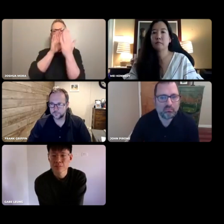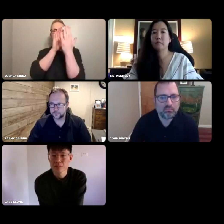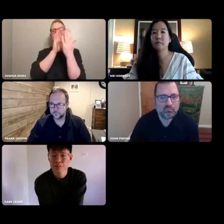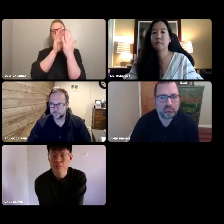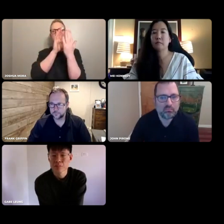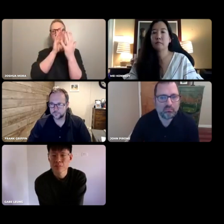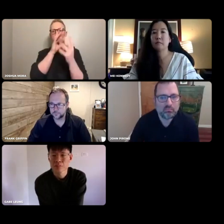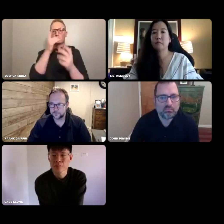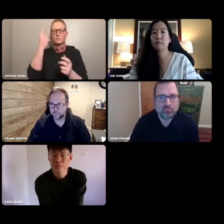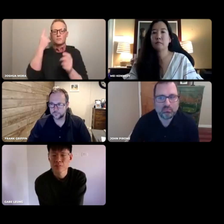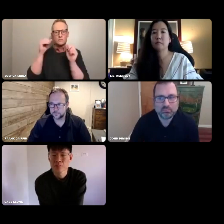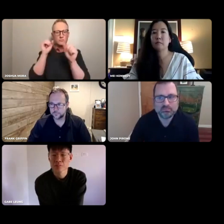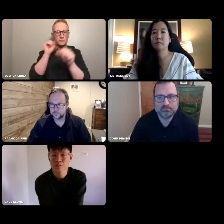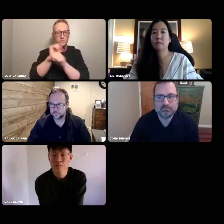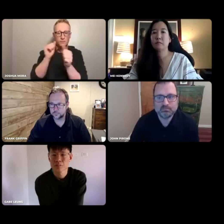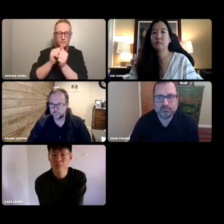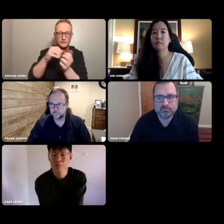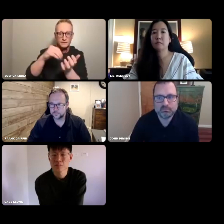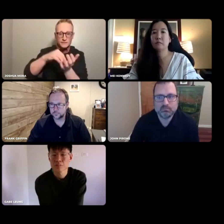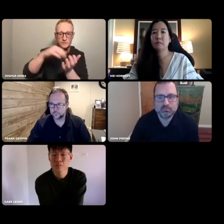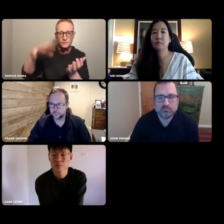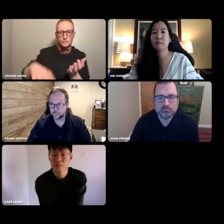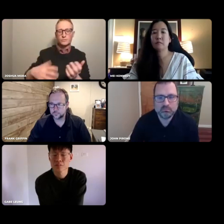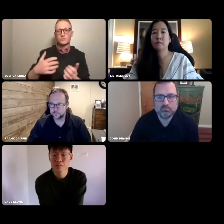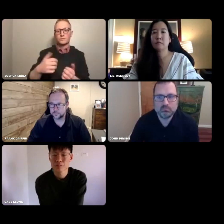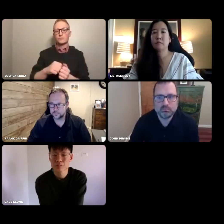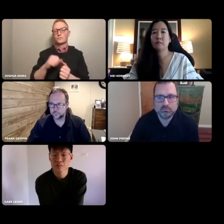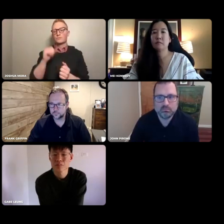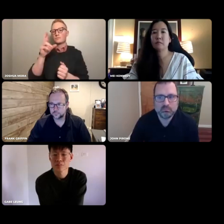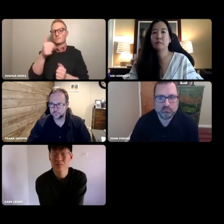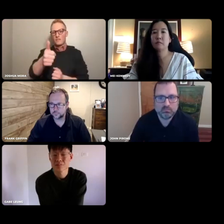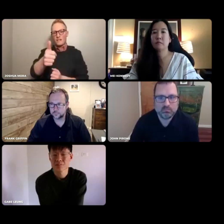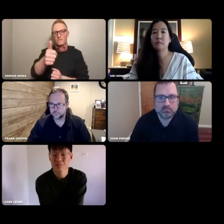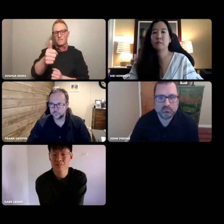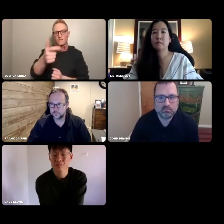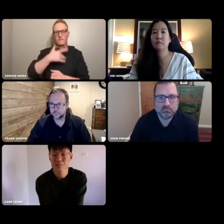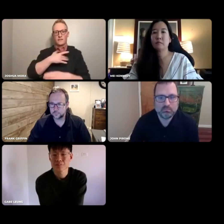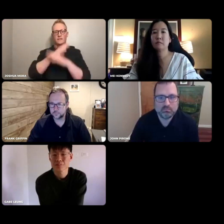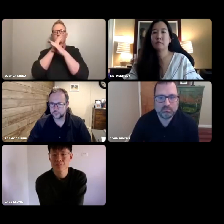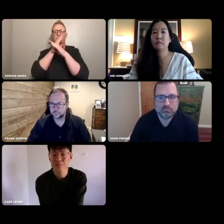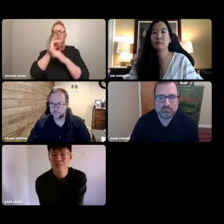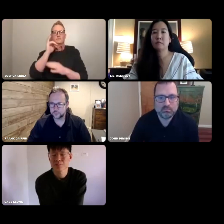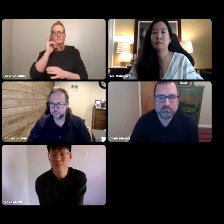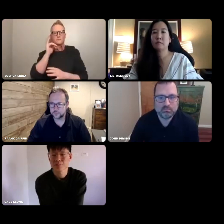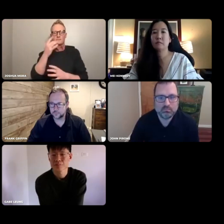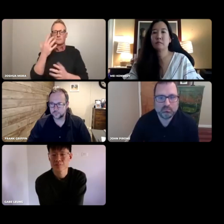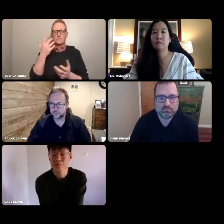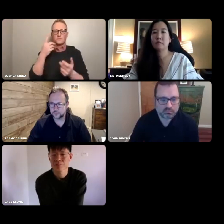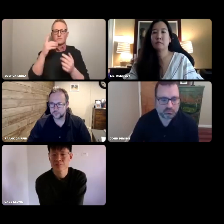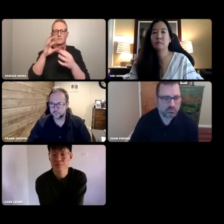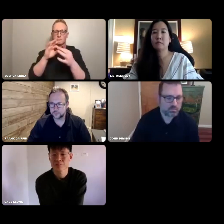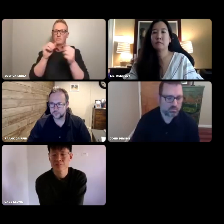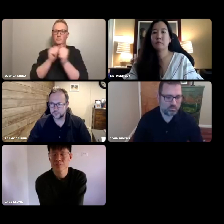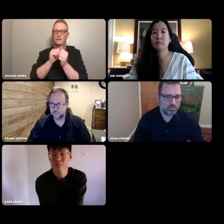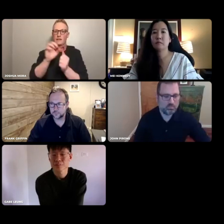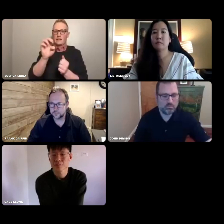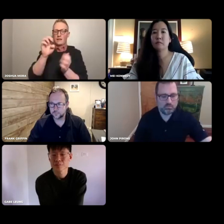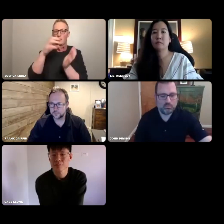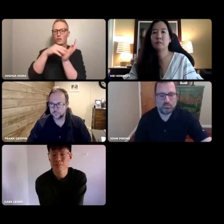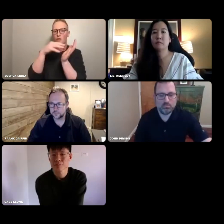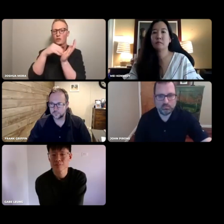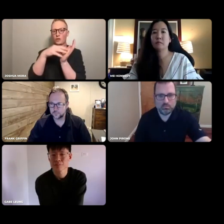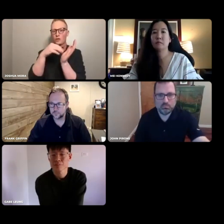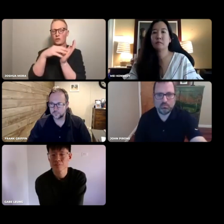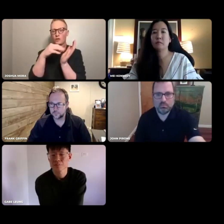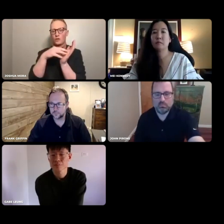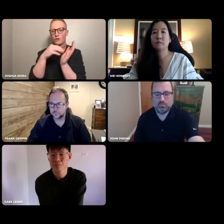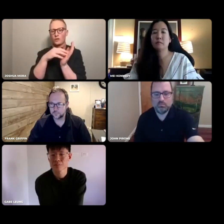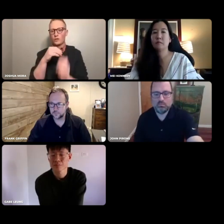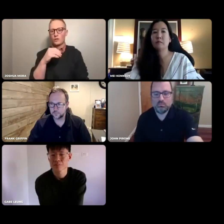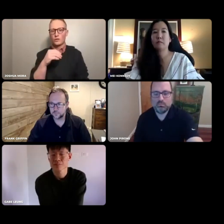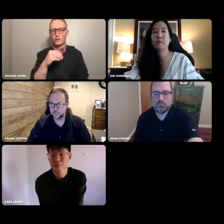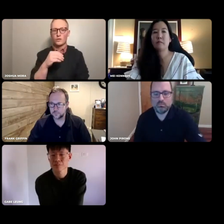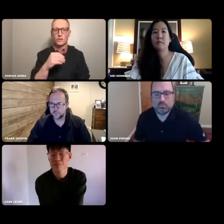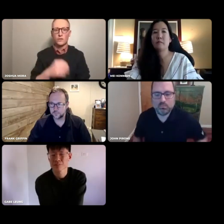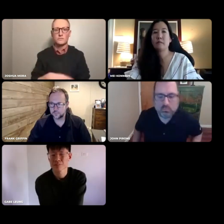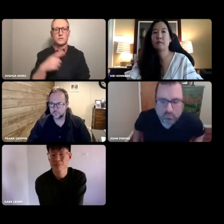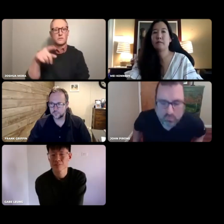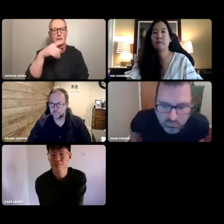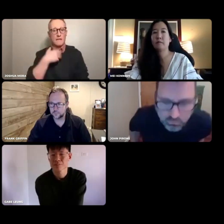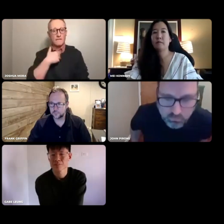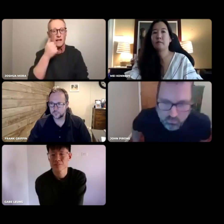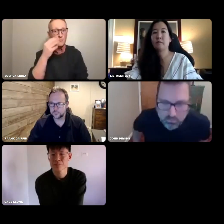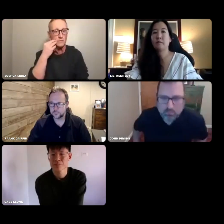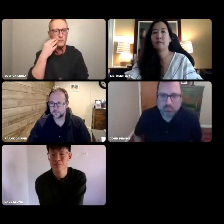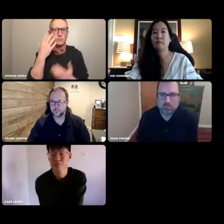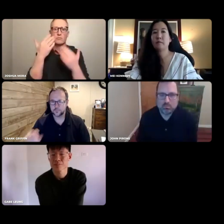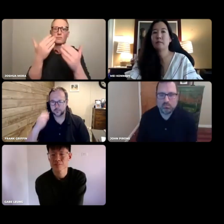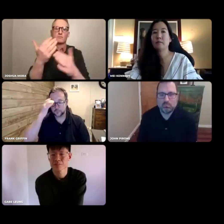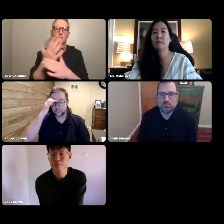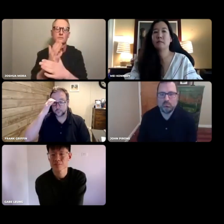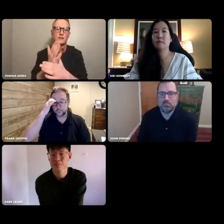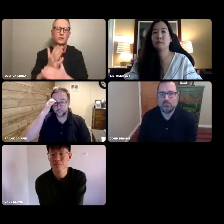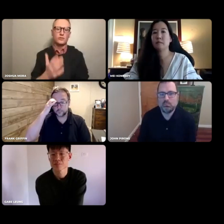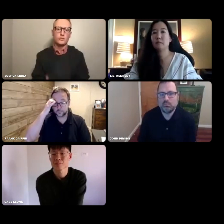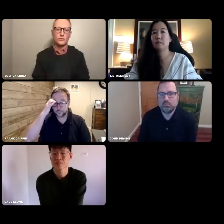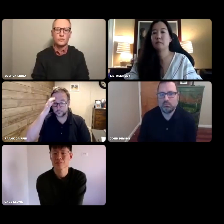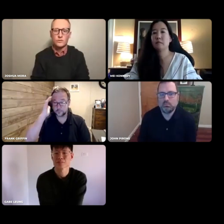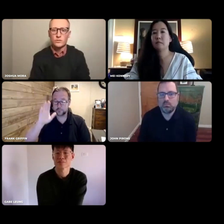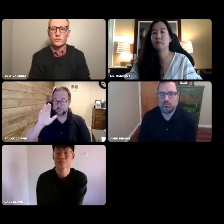Next Question: What type of barriers have you encountered in this transition to your